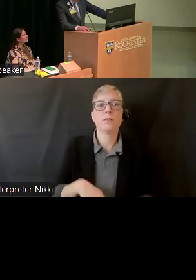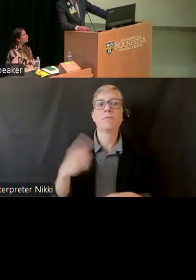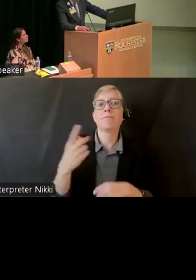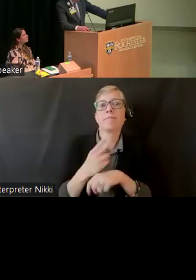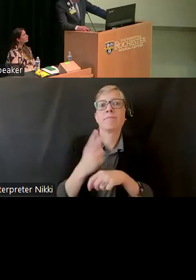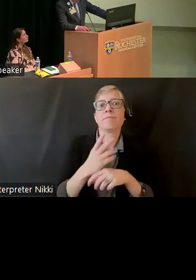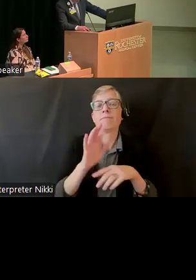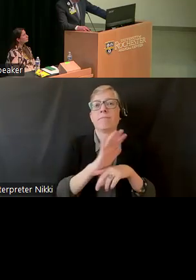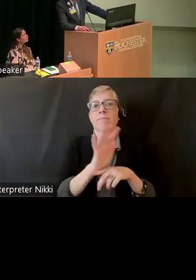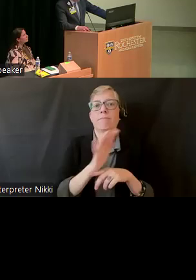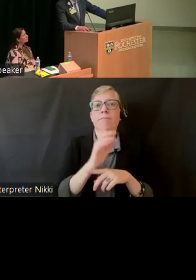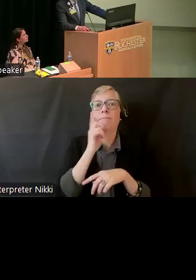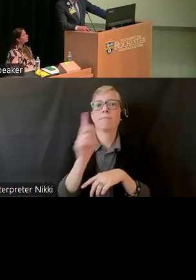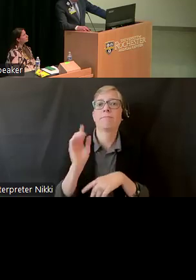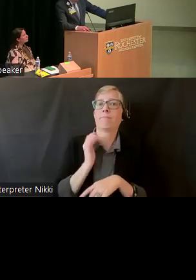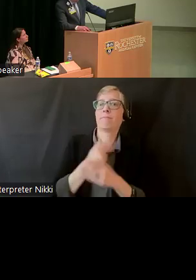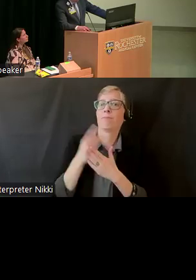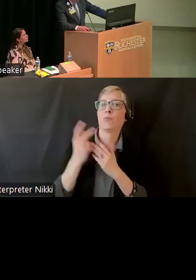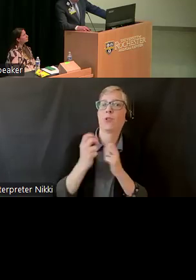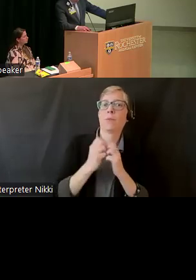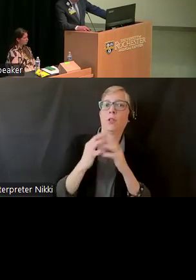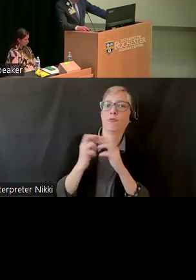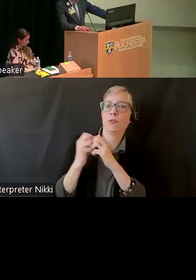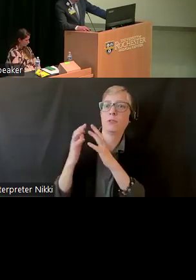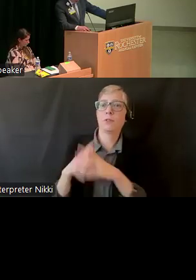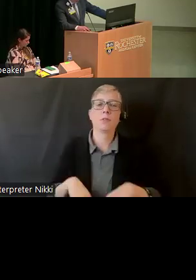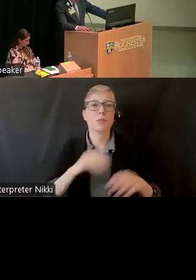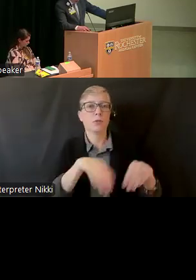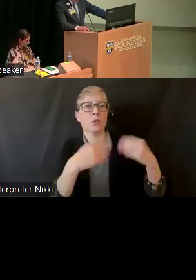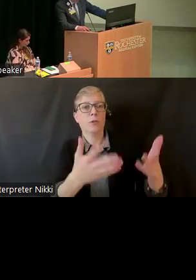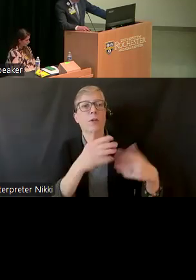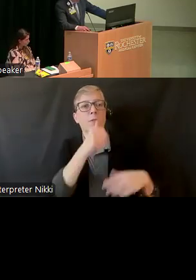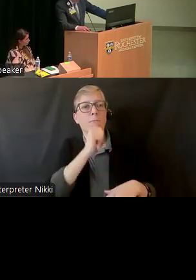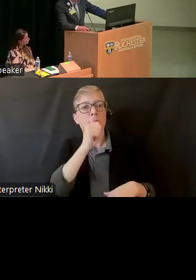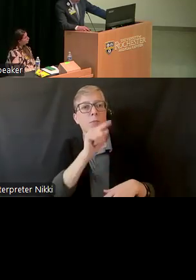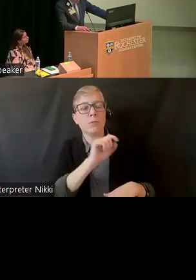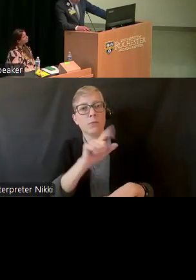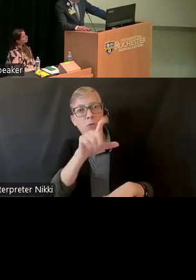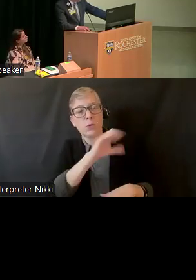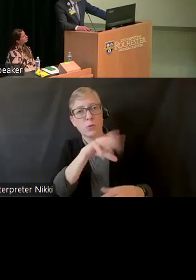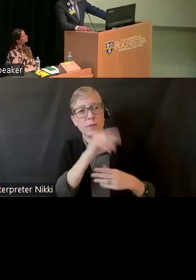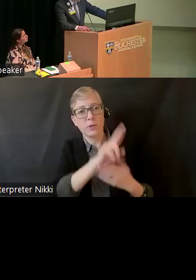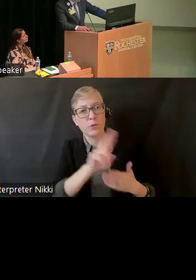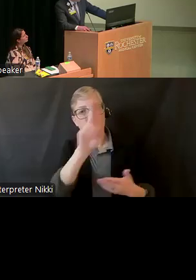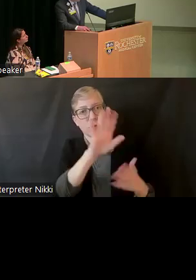launches to providing coping tools across the entire university we are reminding the unifor the